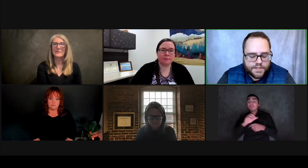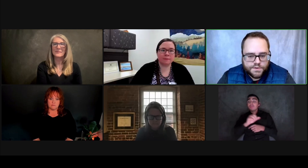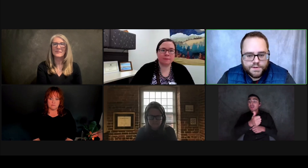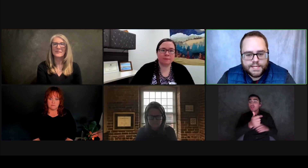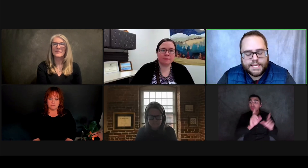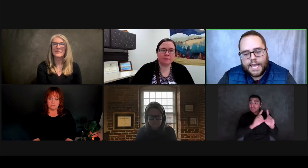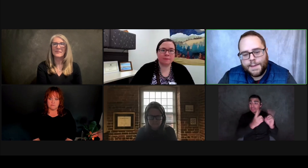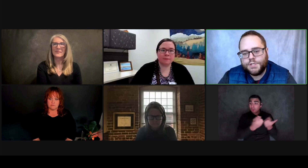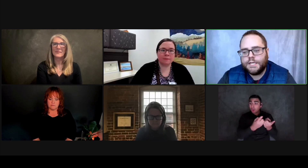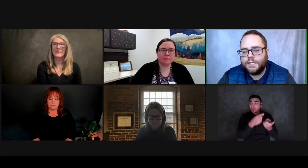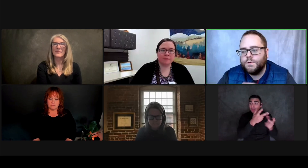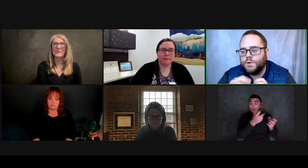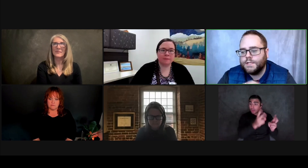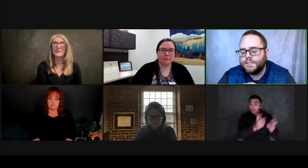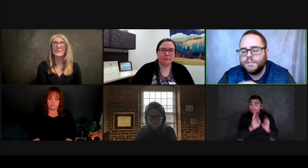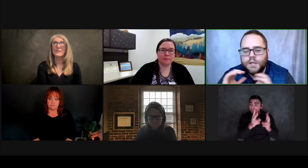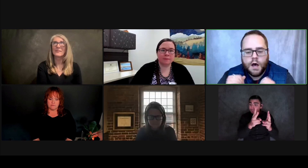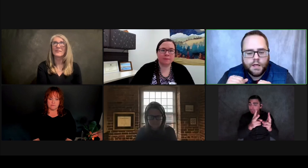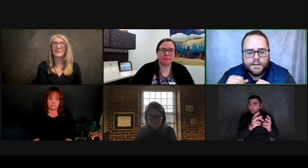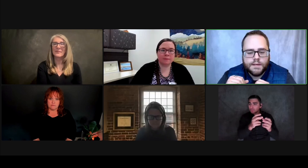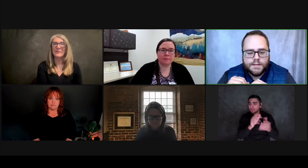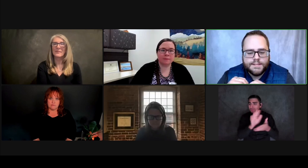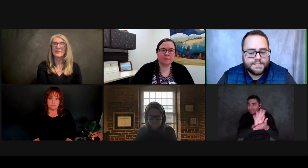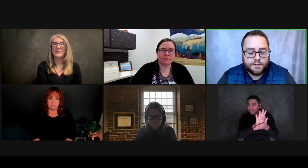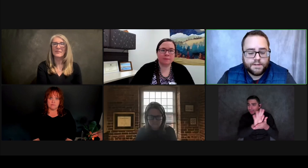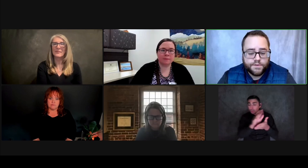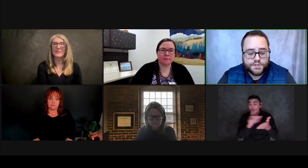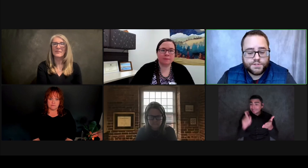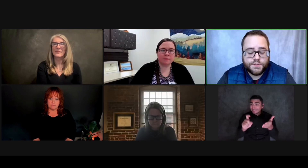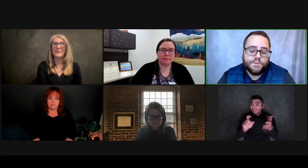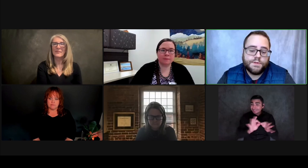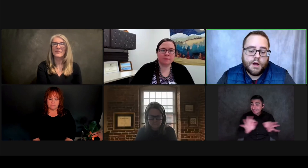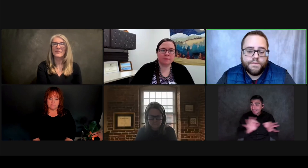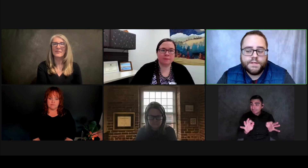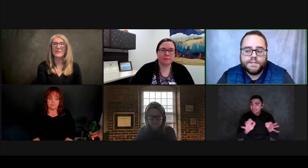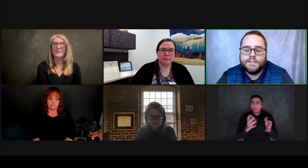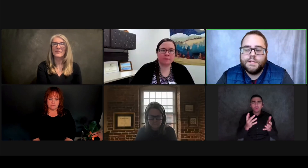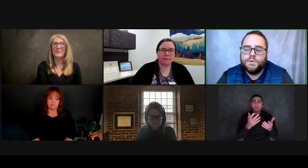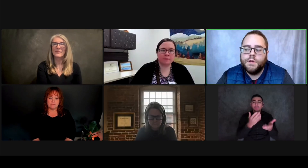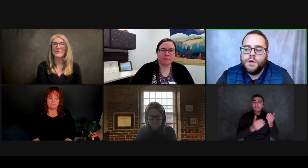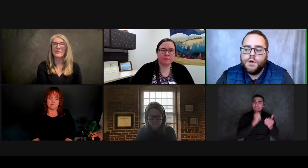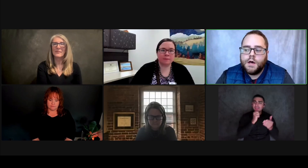and get captioning or it's not necessarily for a student with our office, then